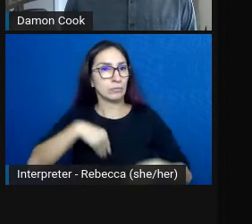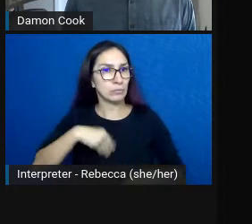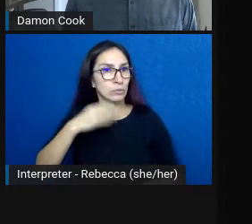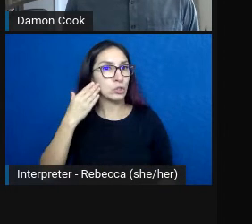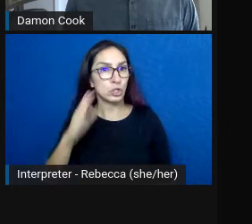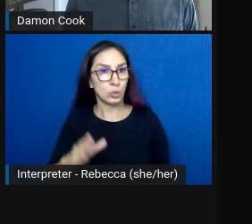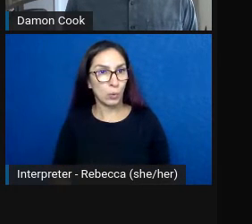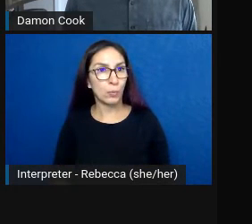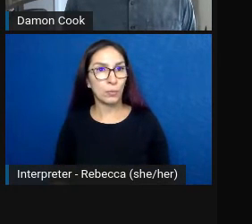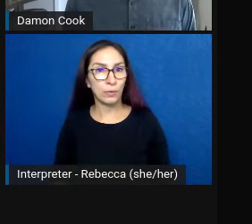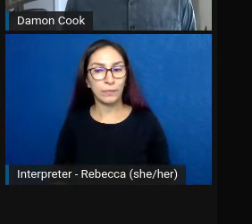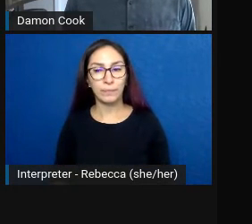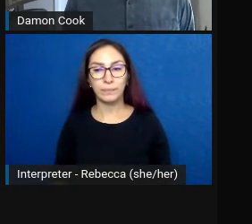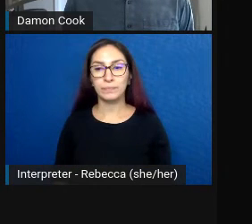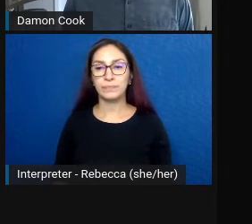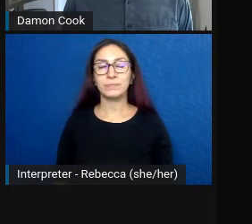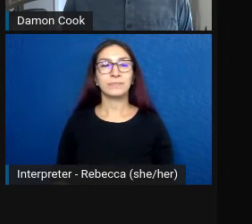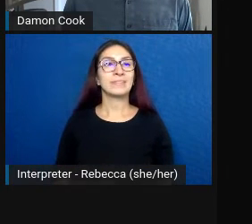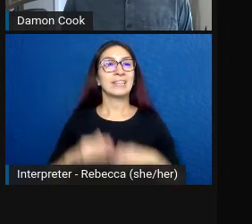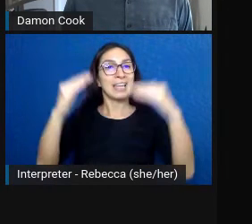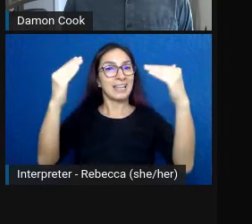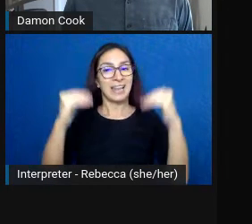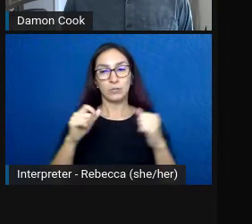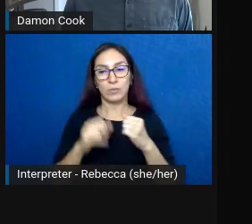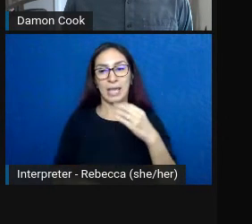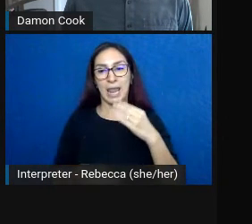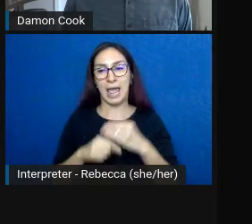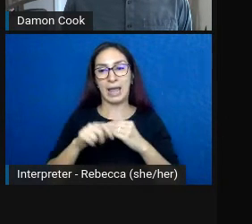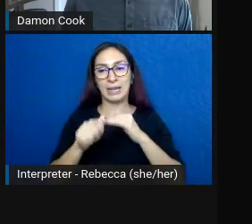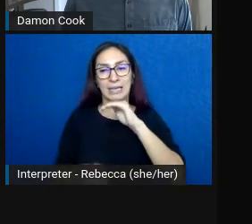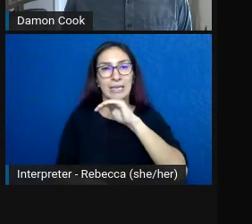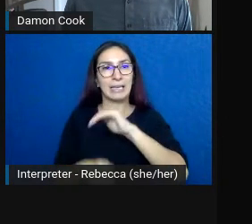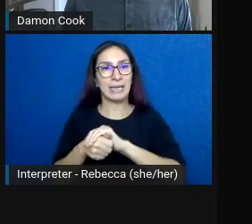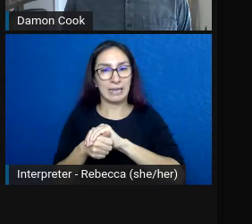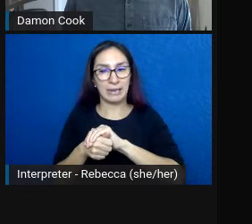Next, we can add the hidden attribute to our wrapping dialog div container.